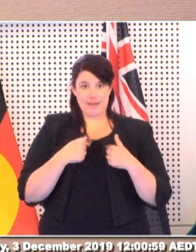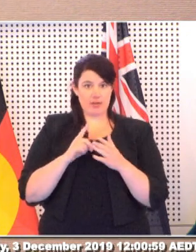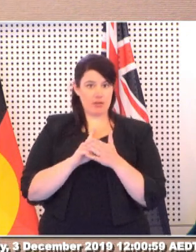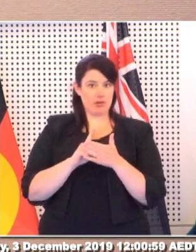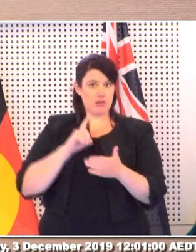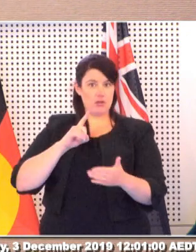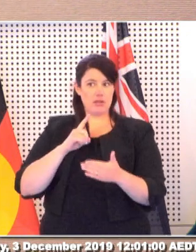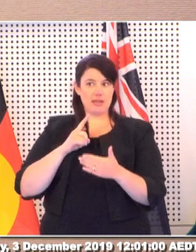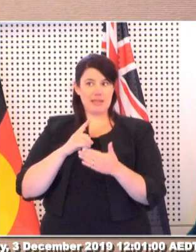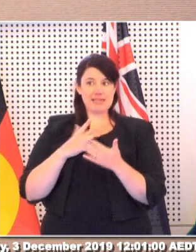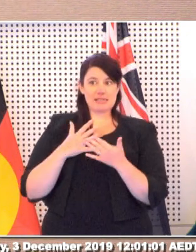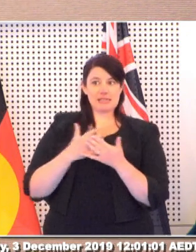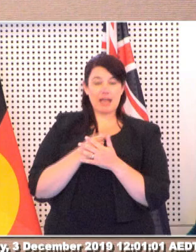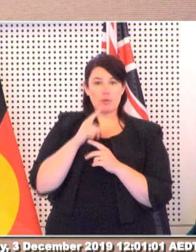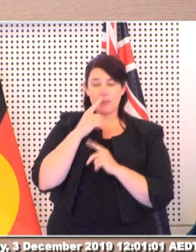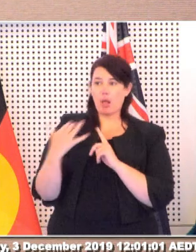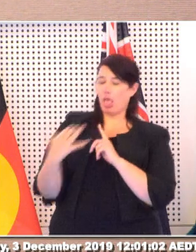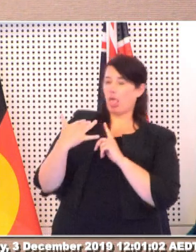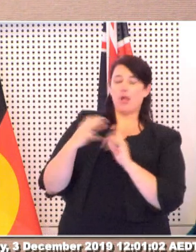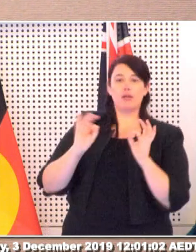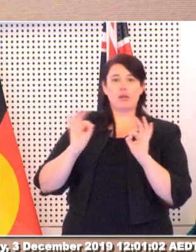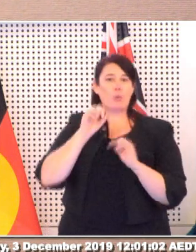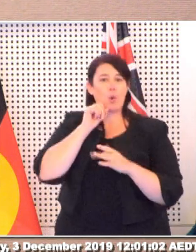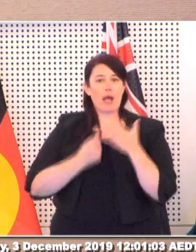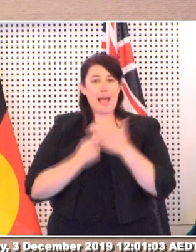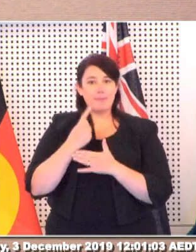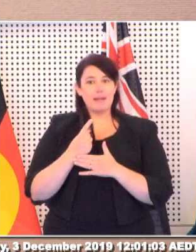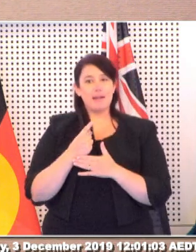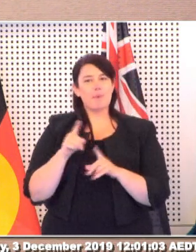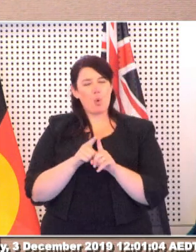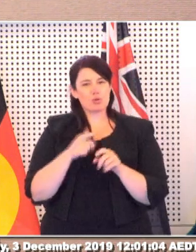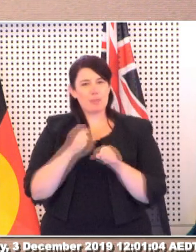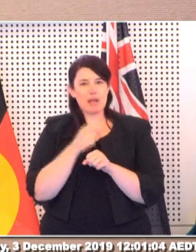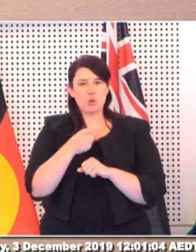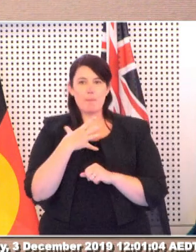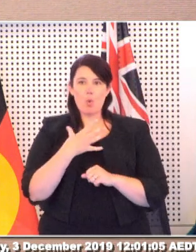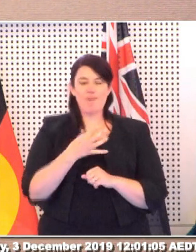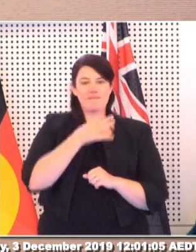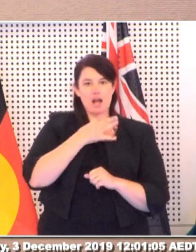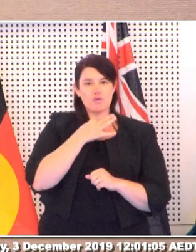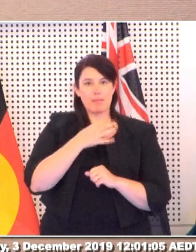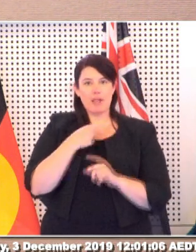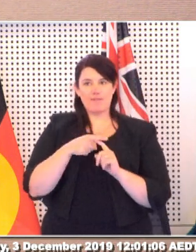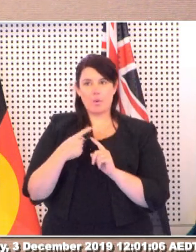but it also makes you more vulnerable to predatory abuse as well at the same time.